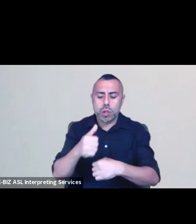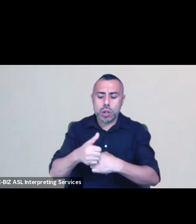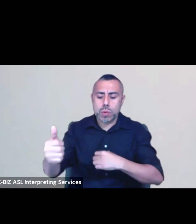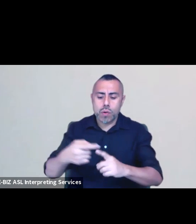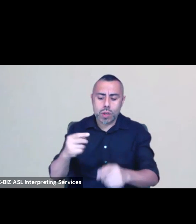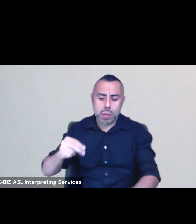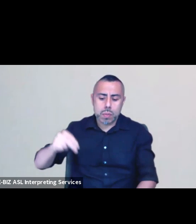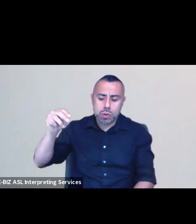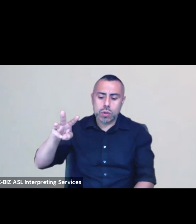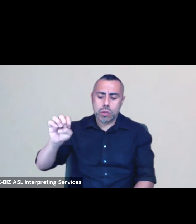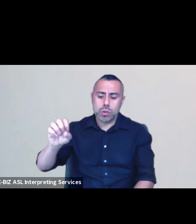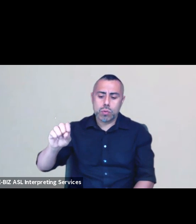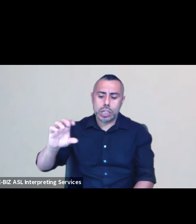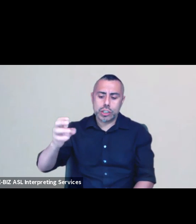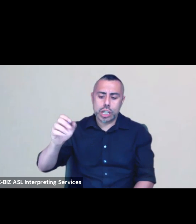of the Waiapi and Wappinger.